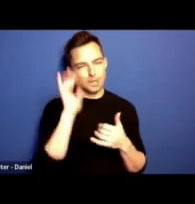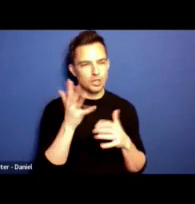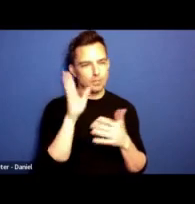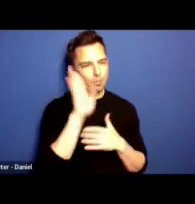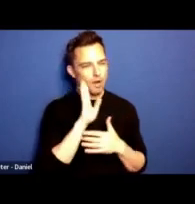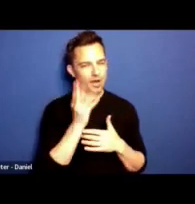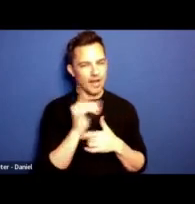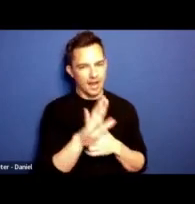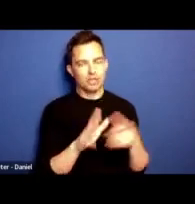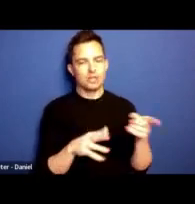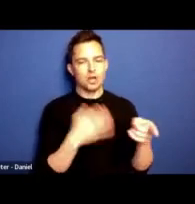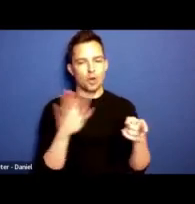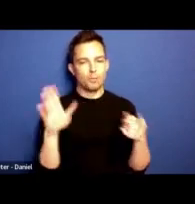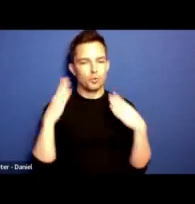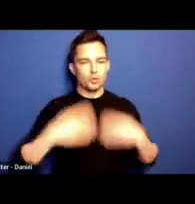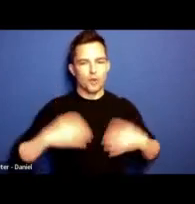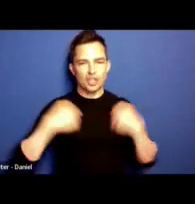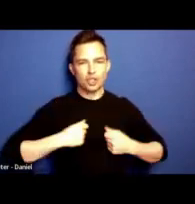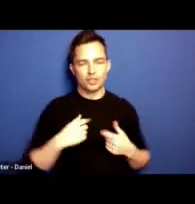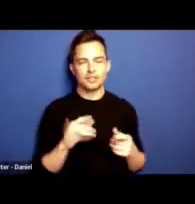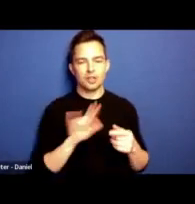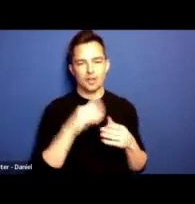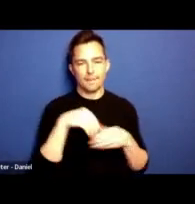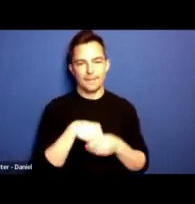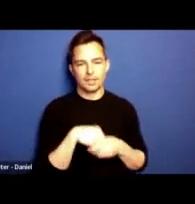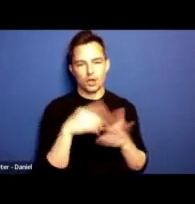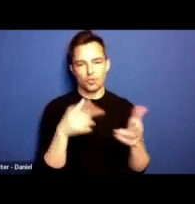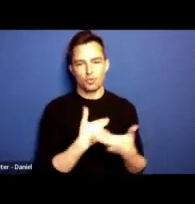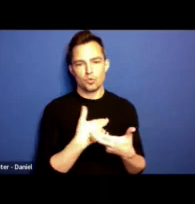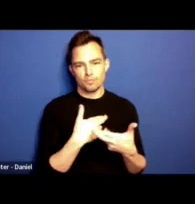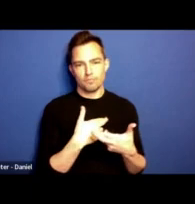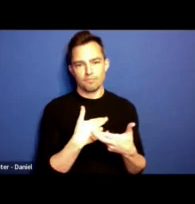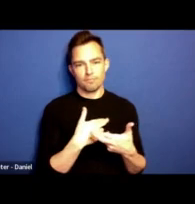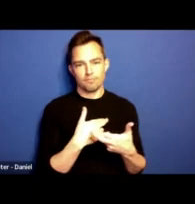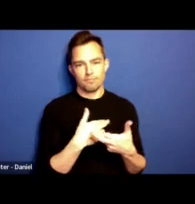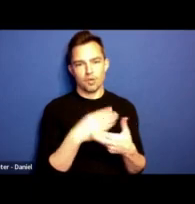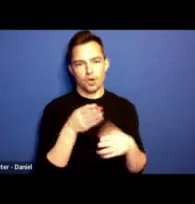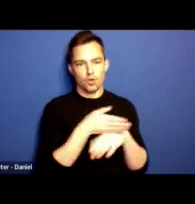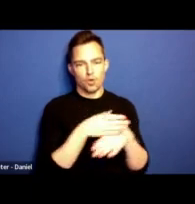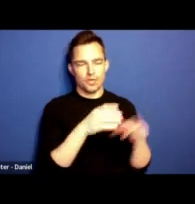wearing a blue sweater. And I am in a room with a wooden cabinet on the right and a plant in the